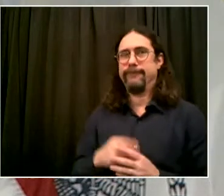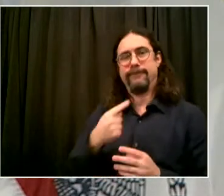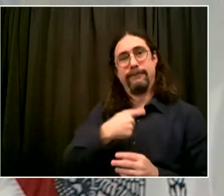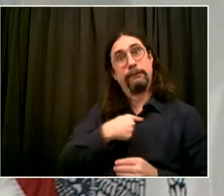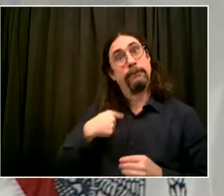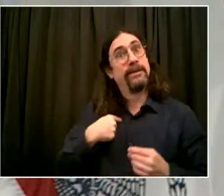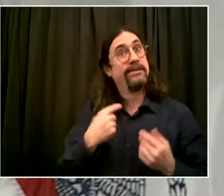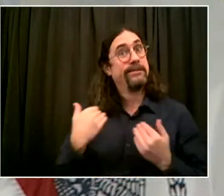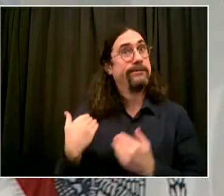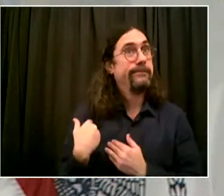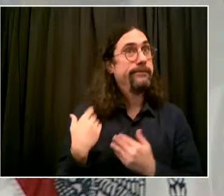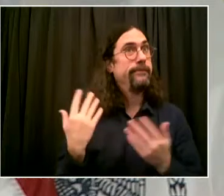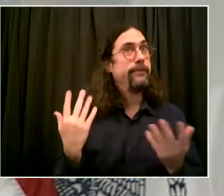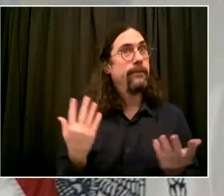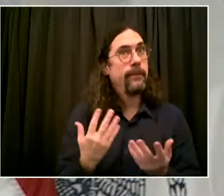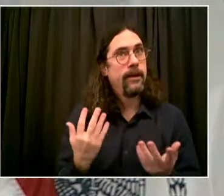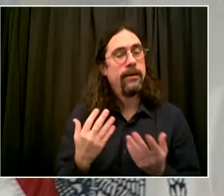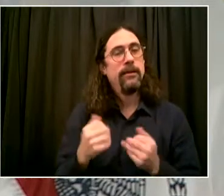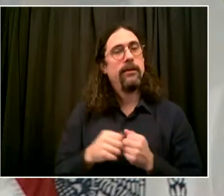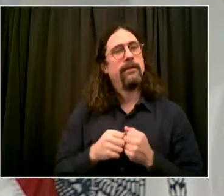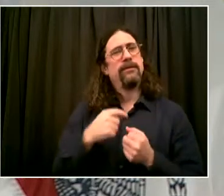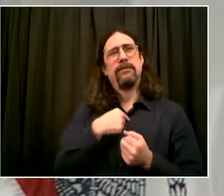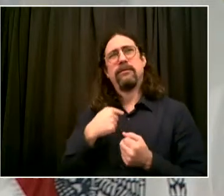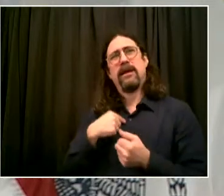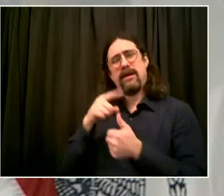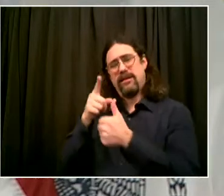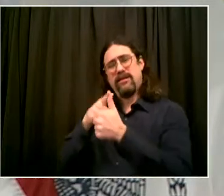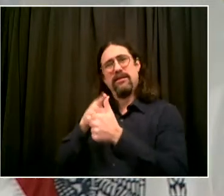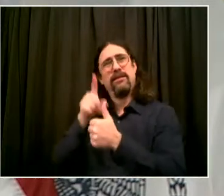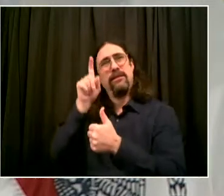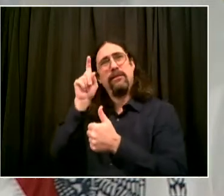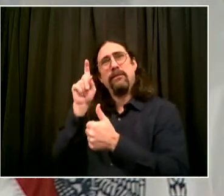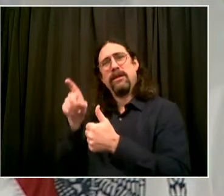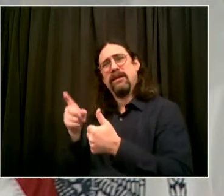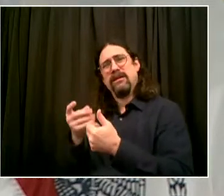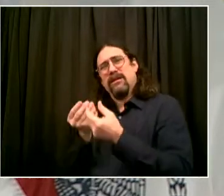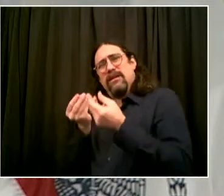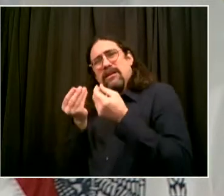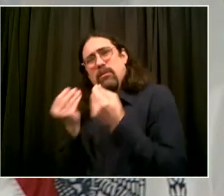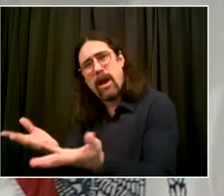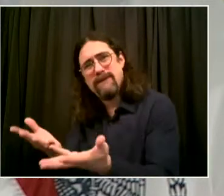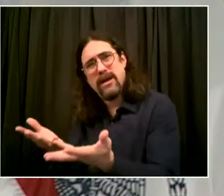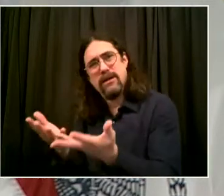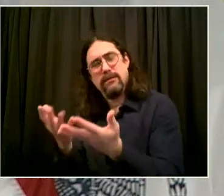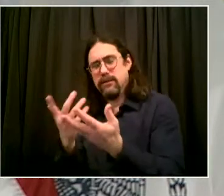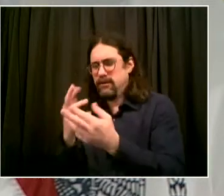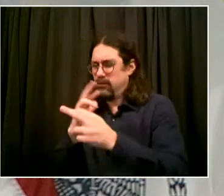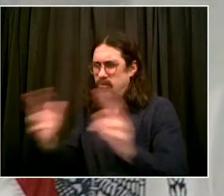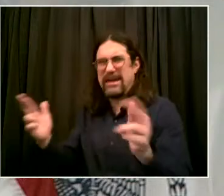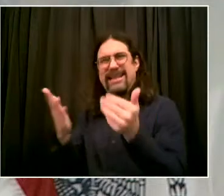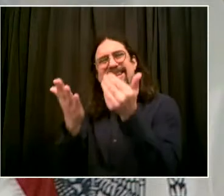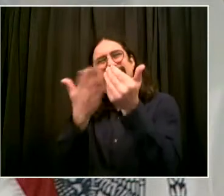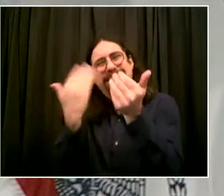WIDELY AVAILABLE WITH AS MANY COMMUNITY TRUSTED VOICES CONNECTED TO IT. I THINK YOU'RE GOING TO SEE A HUMAN THING HAPPENING, WHERE